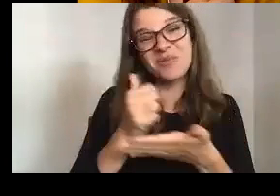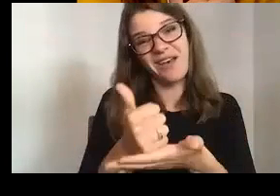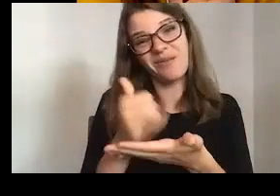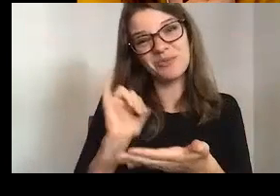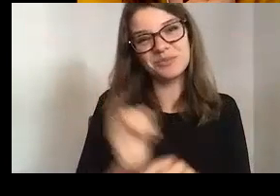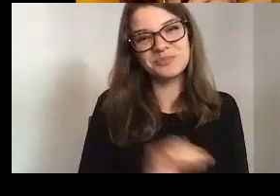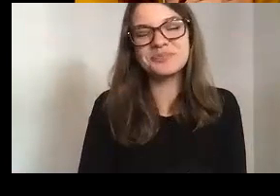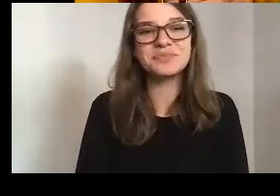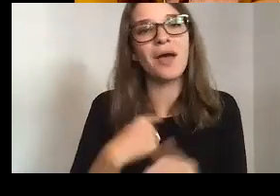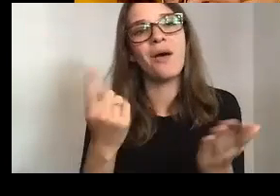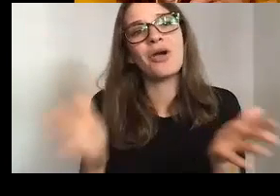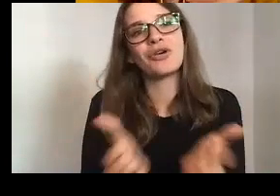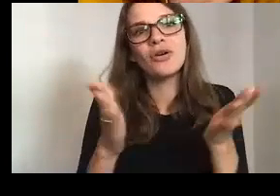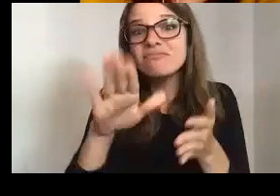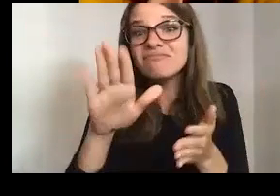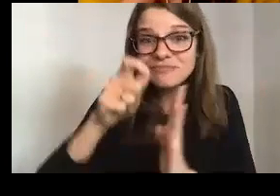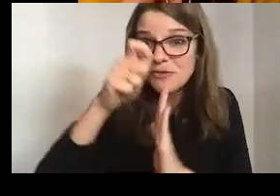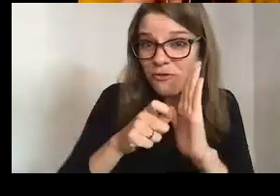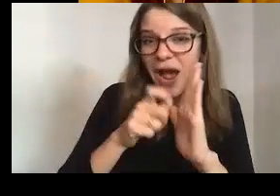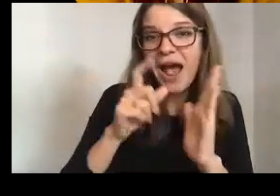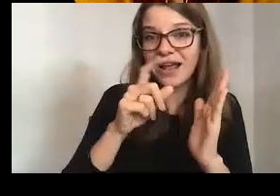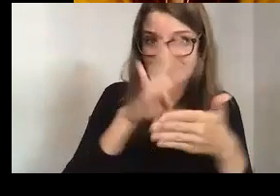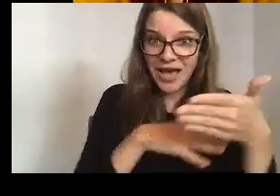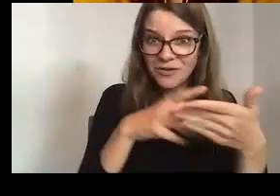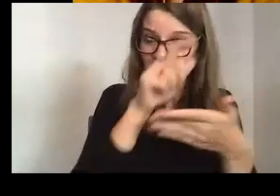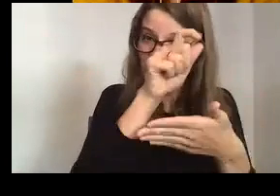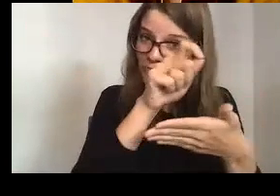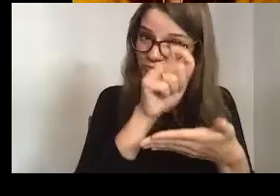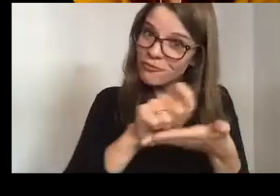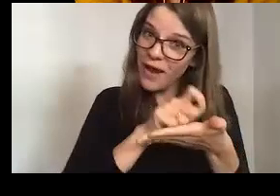families to write it down and adjust as needed it doesn't have to be perfect the first time